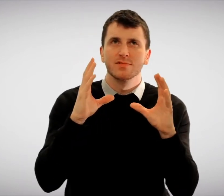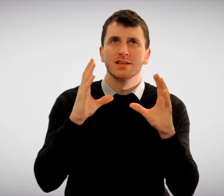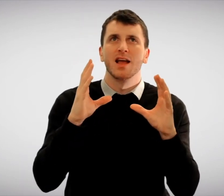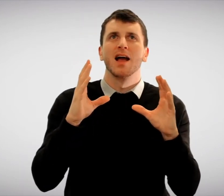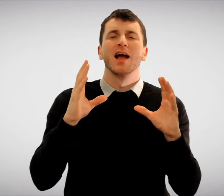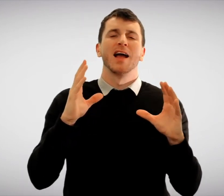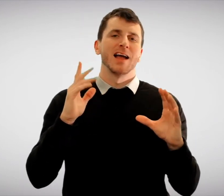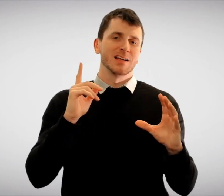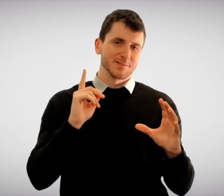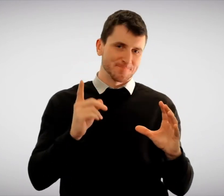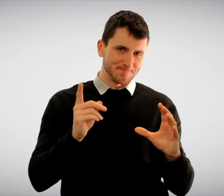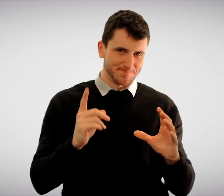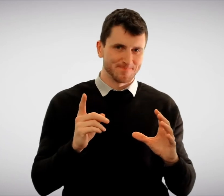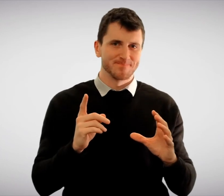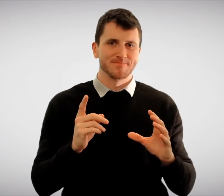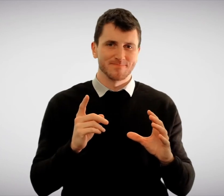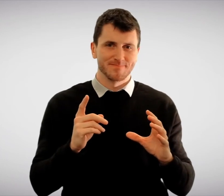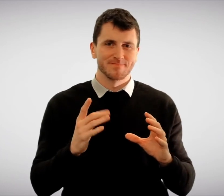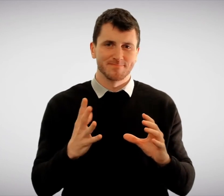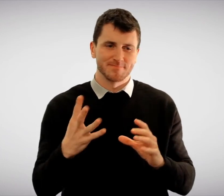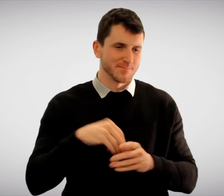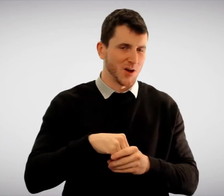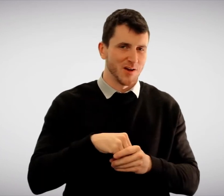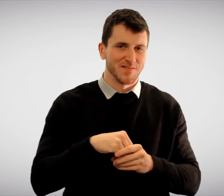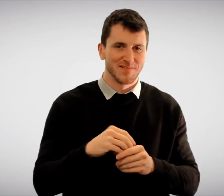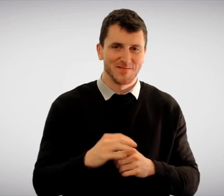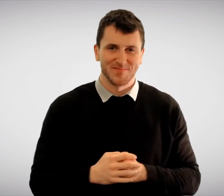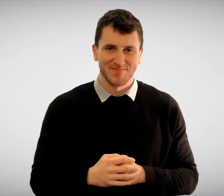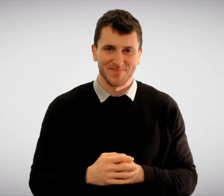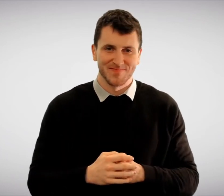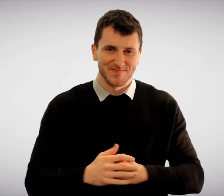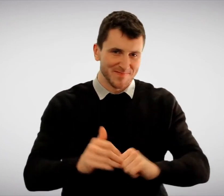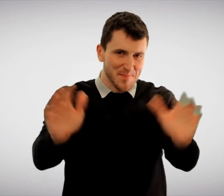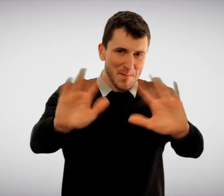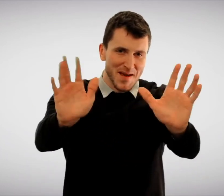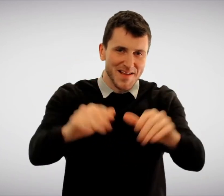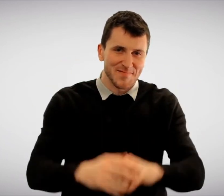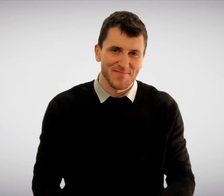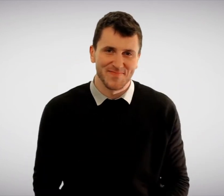If you do get involved, you will soon get the idea of what’s required. Goodbye.